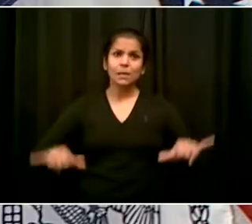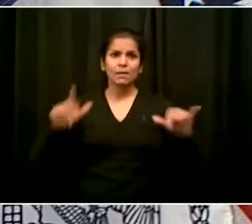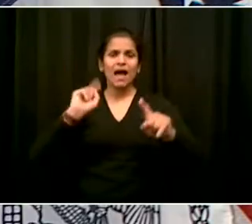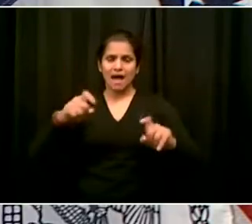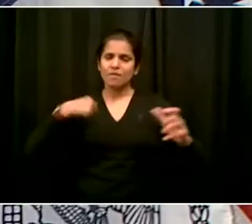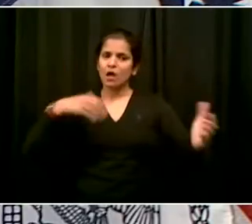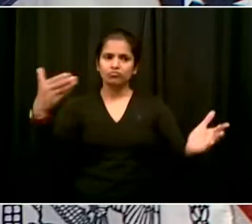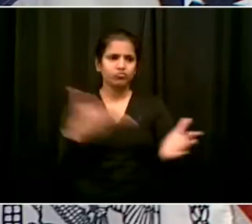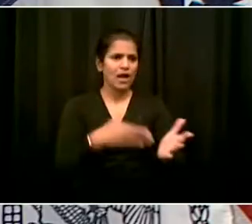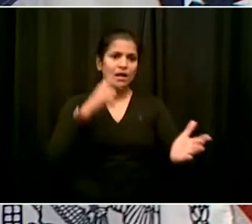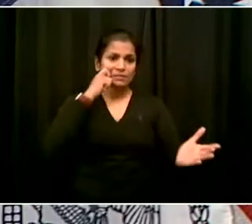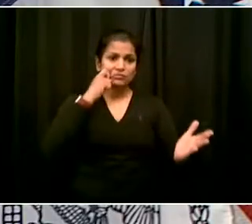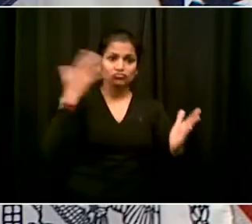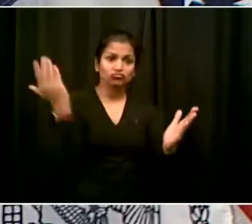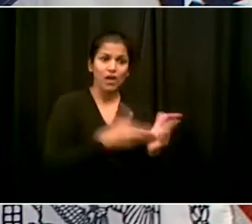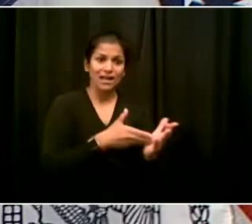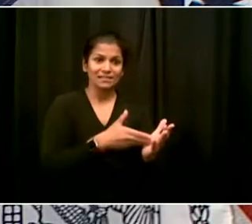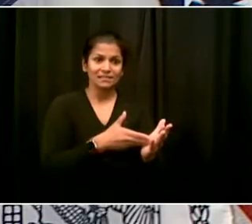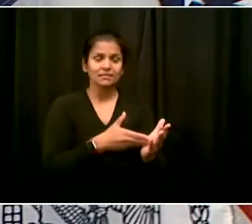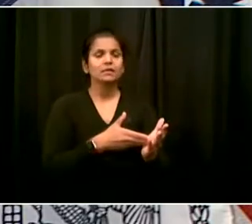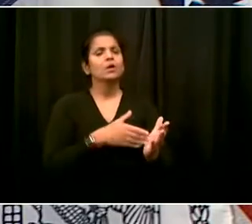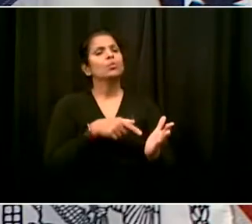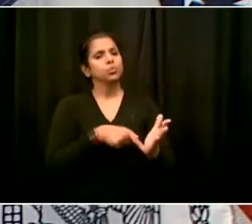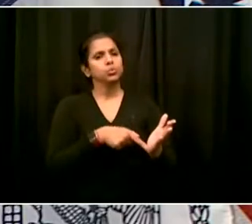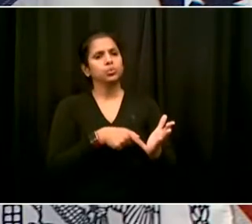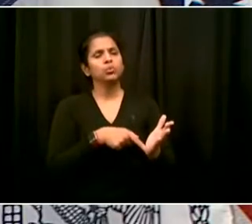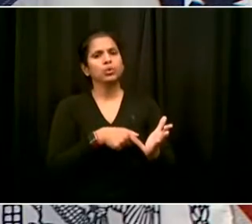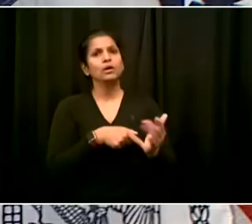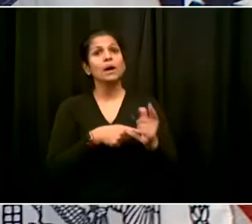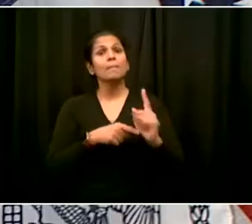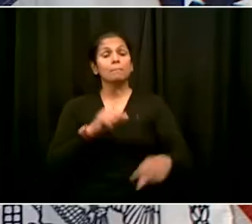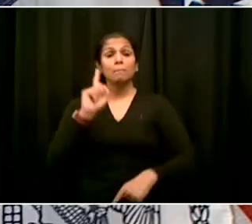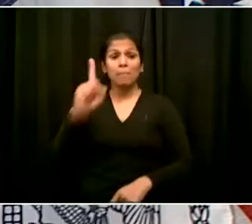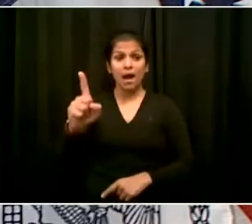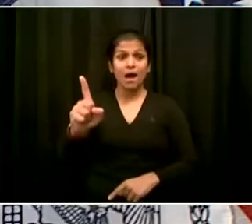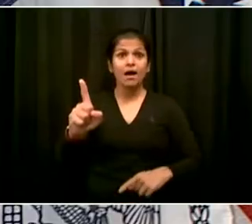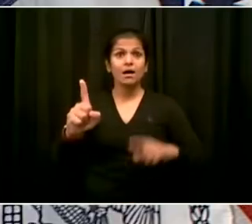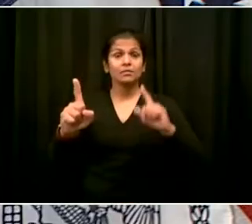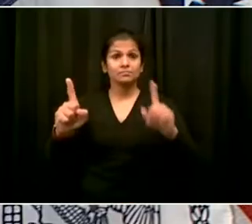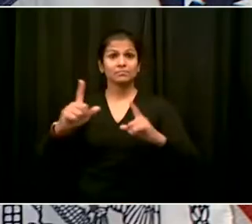HAVE TO ACKNOWLEDGE AND ACT ON AND WE HAVE TO CHANGE IT. I THINK IT'S DIFFERENT IN NEW YORK CITY IN